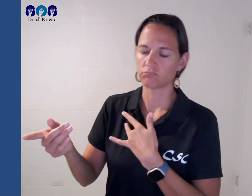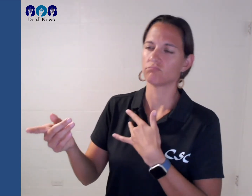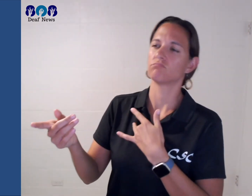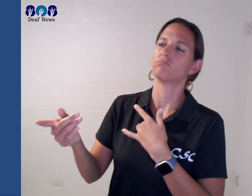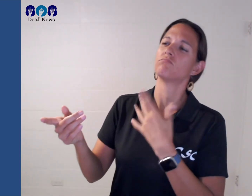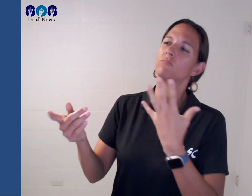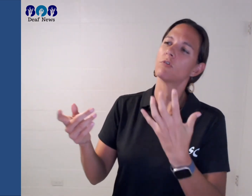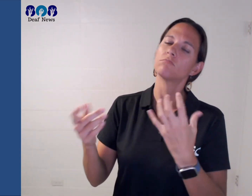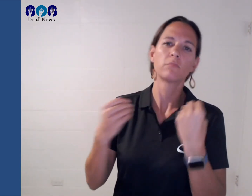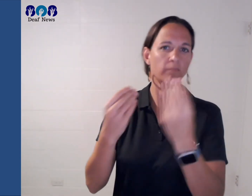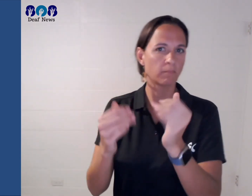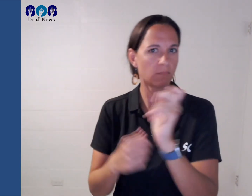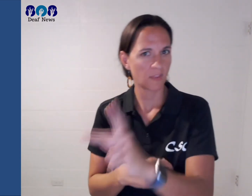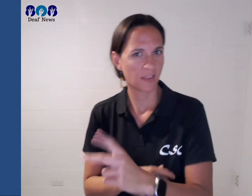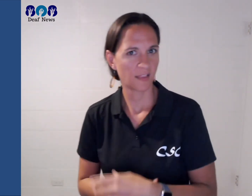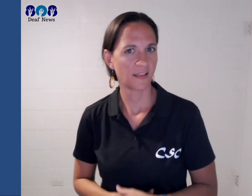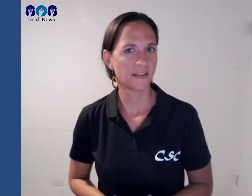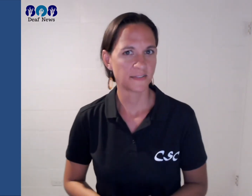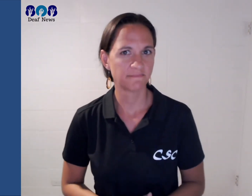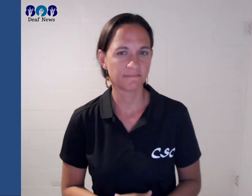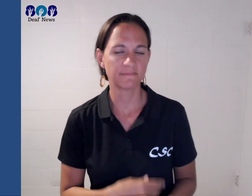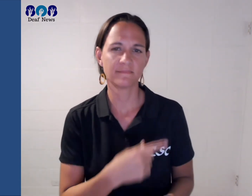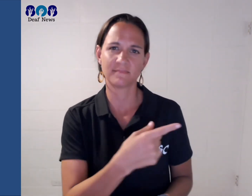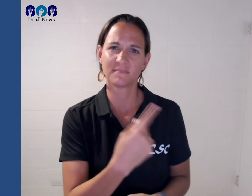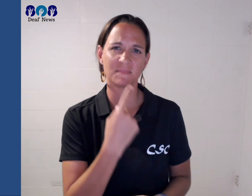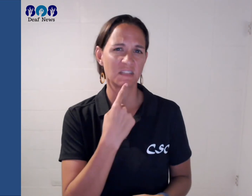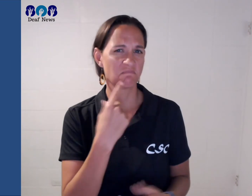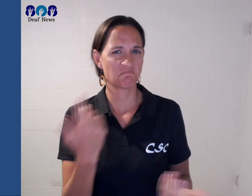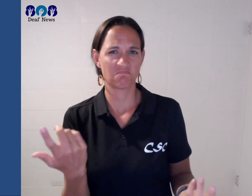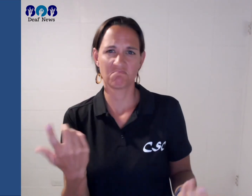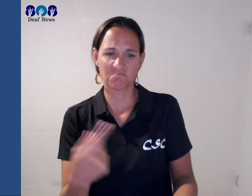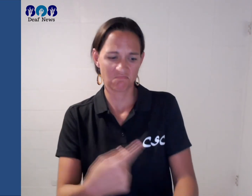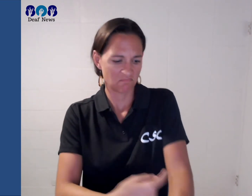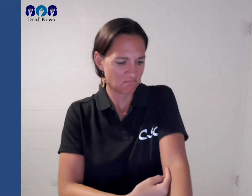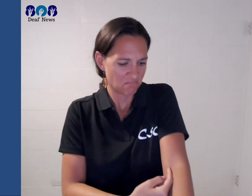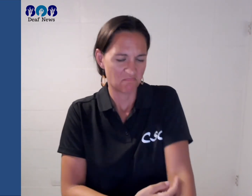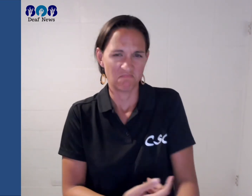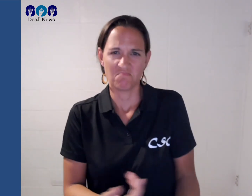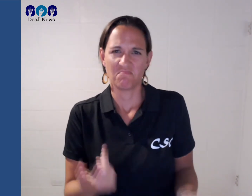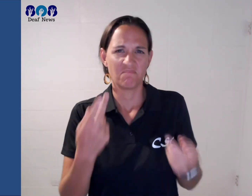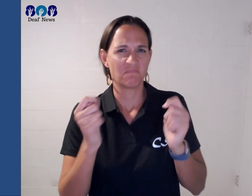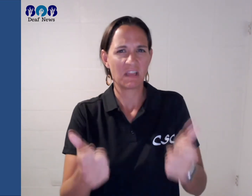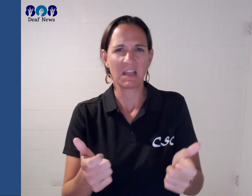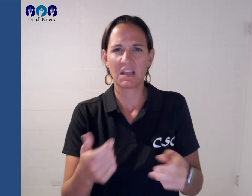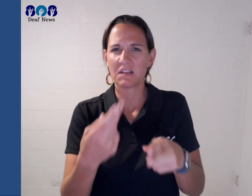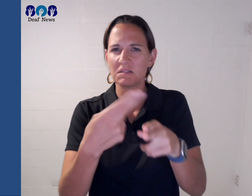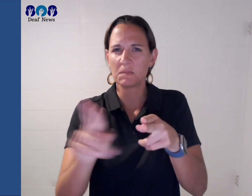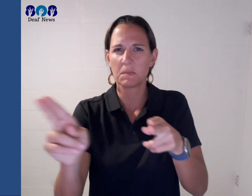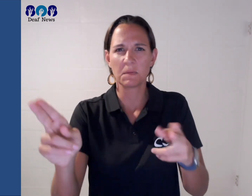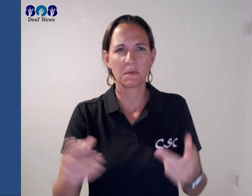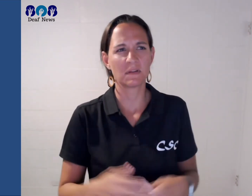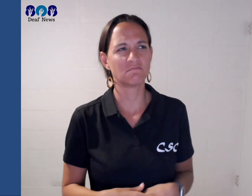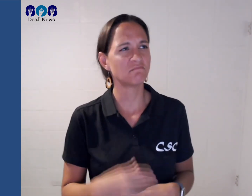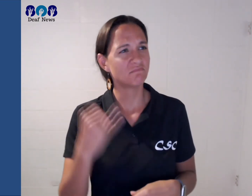touched by that. So, she decided this is a way of giving back. The process is very short and simple.